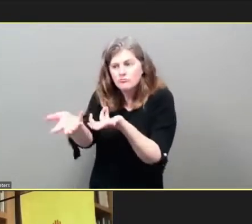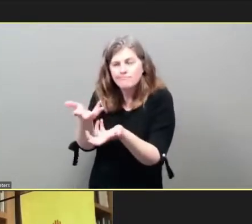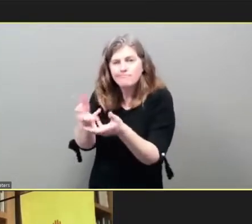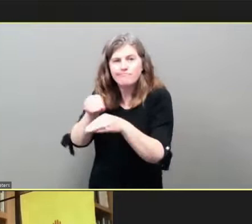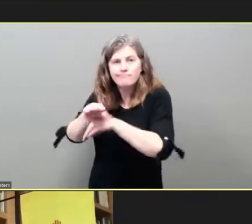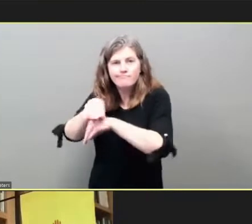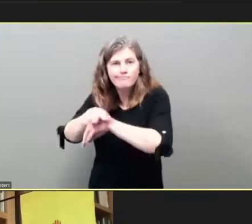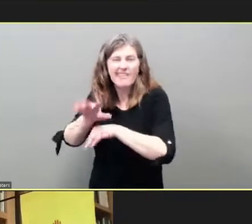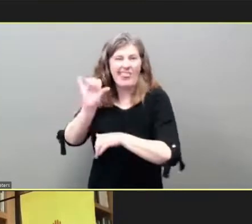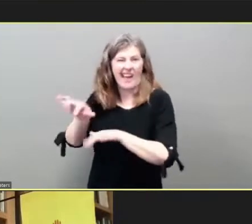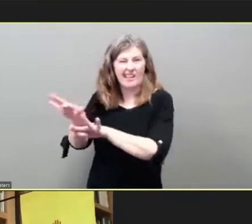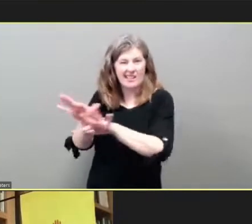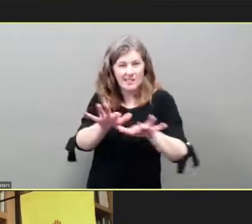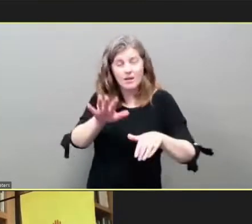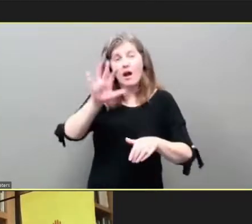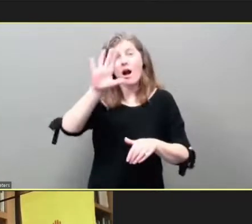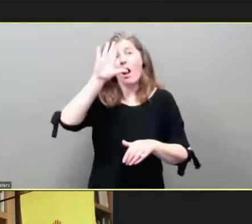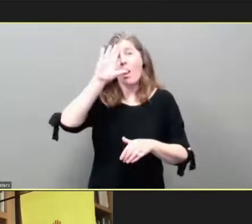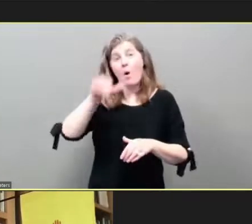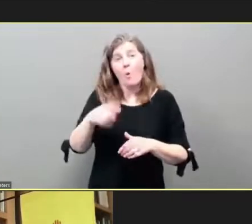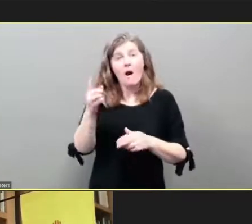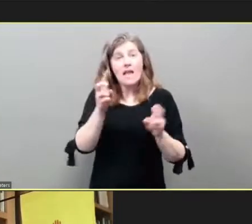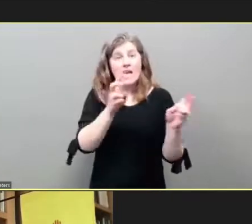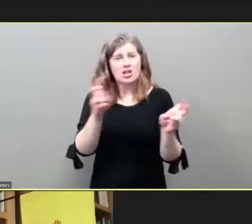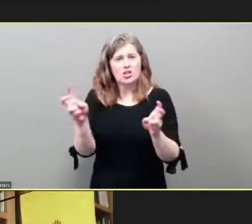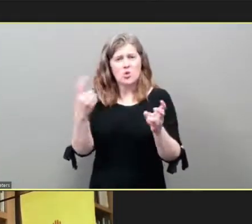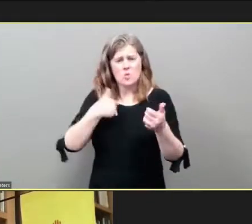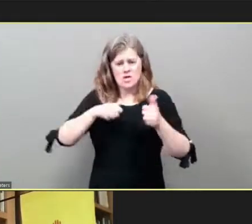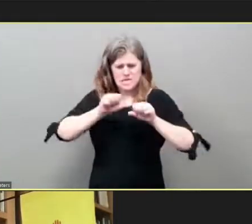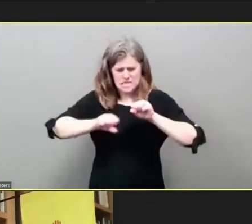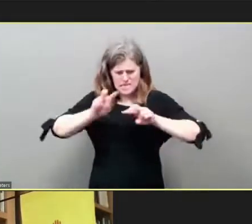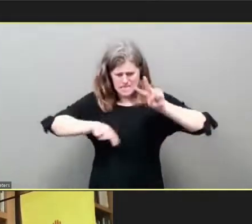that one of the issues we're currently working really hard and by we I mean of